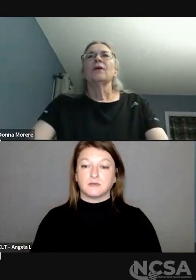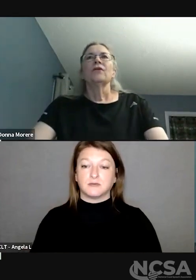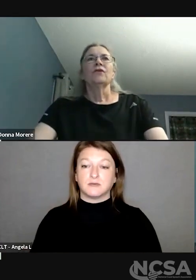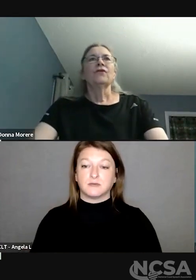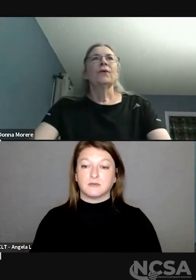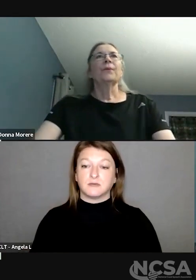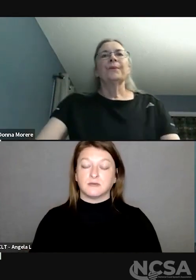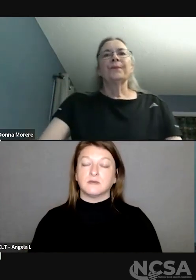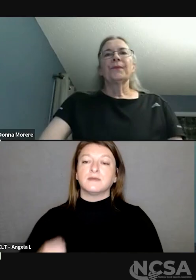So